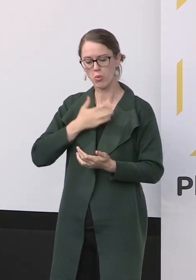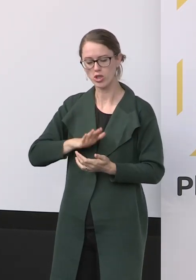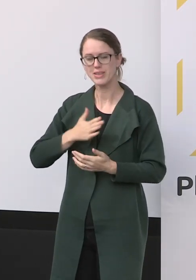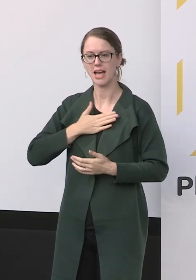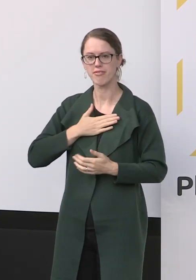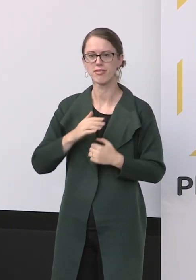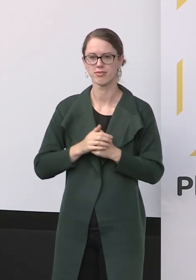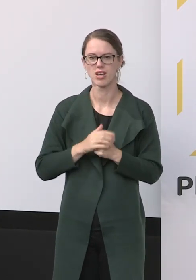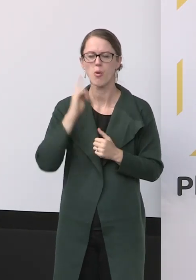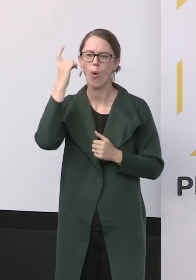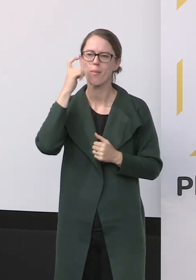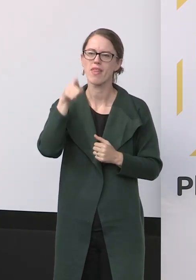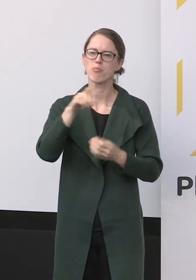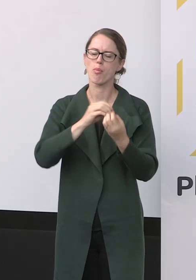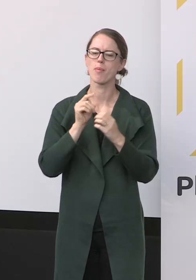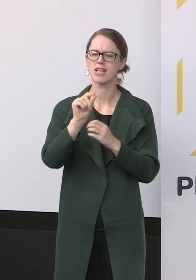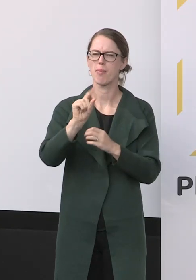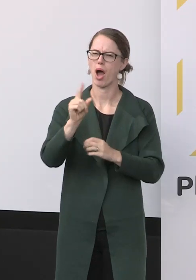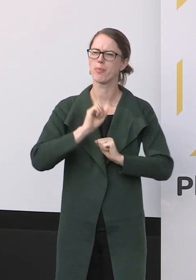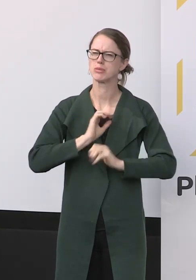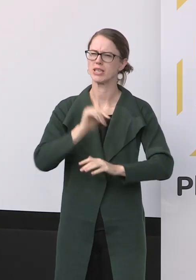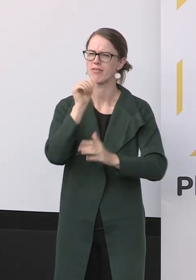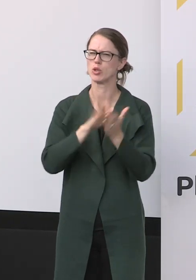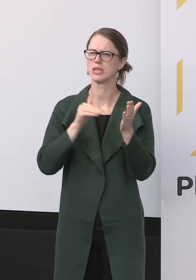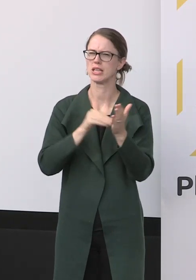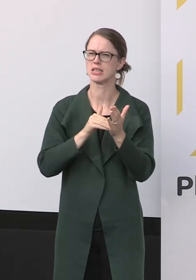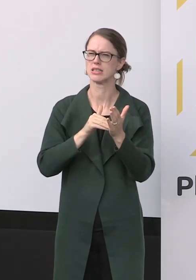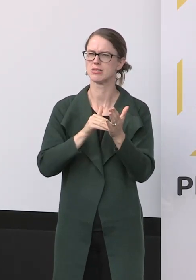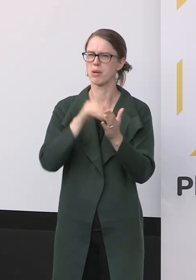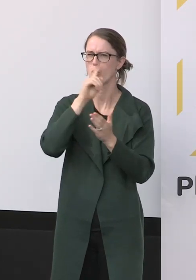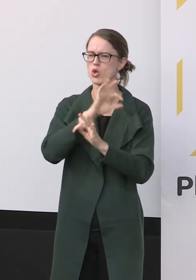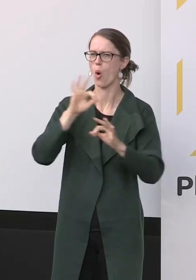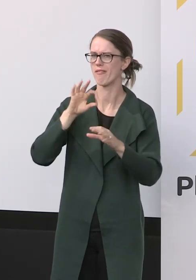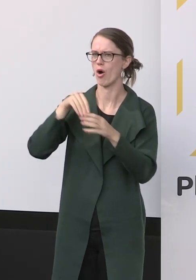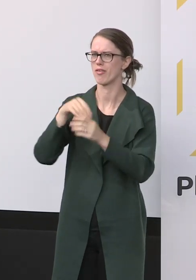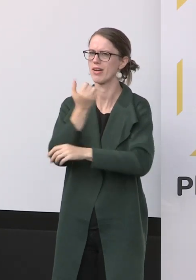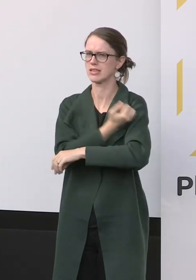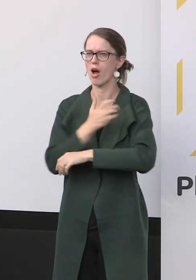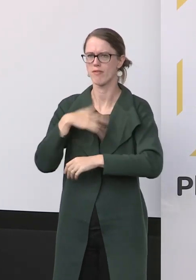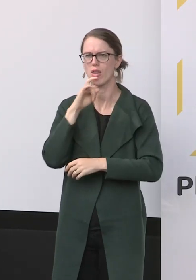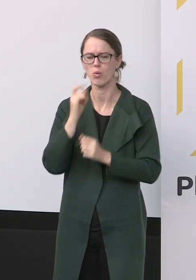protecting others - particularly vulnerable New Zealanders, who would not do well if COVID-19 was still circulating in the community.